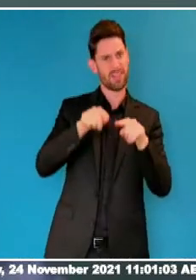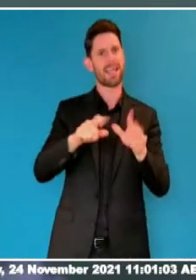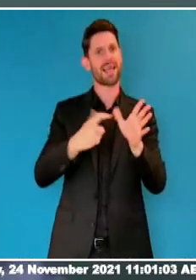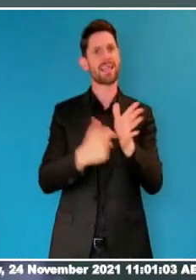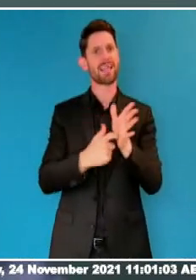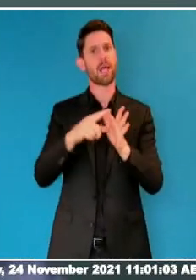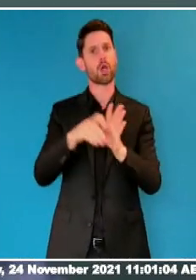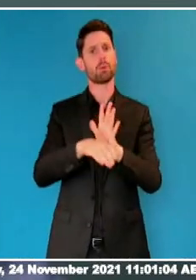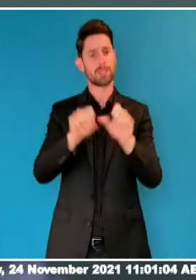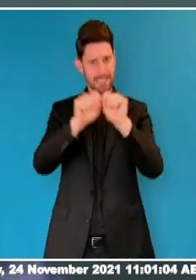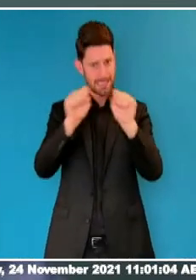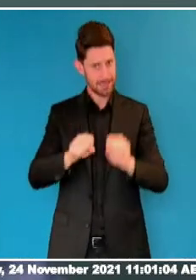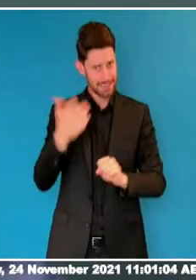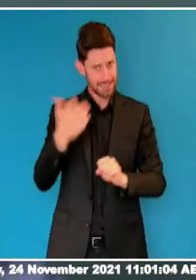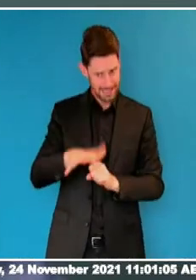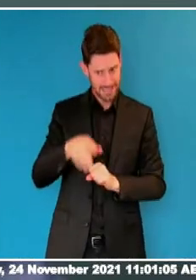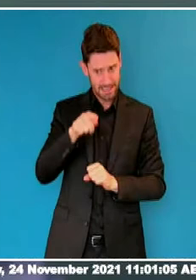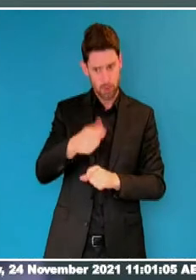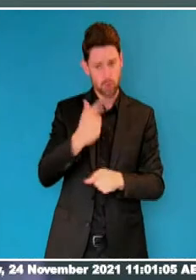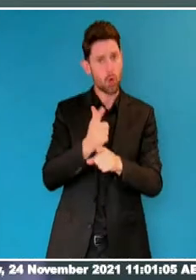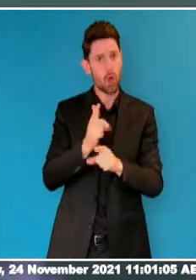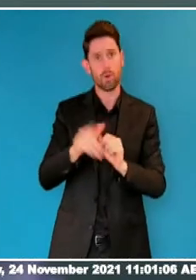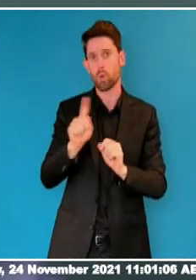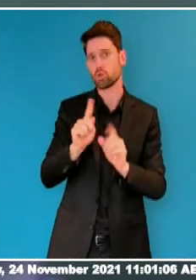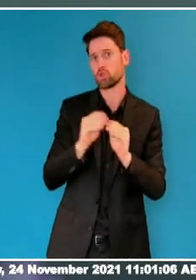but I don't know what came of these issues.